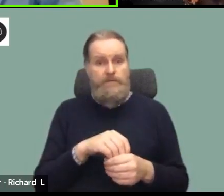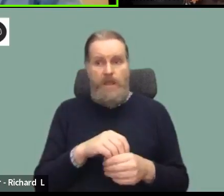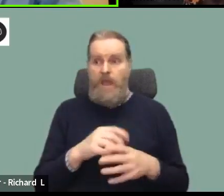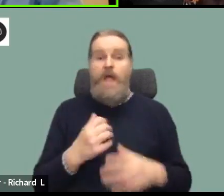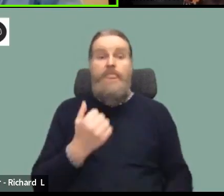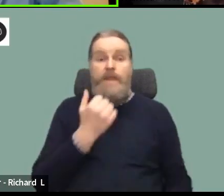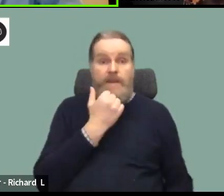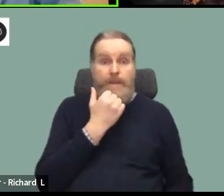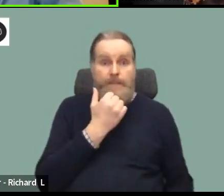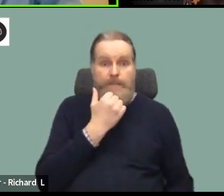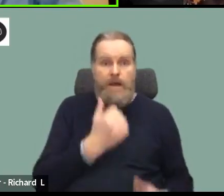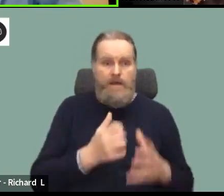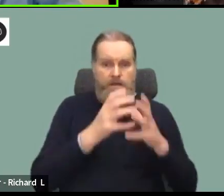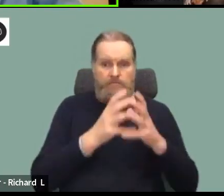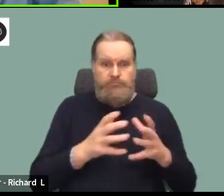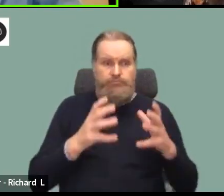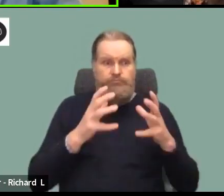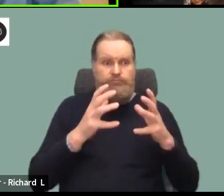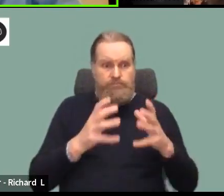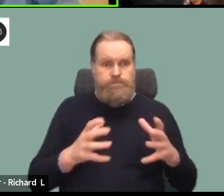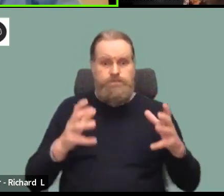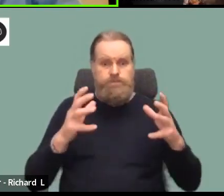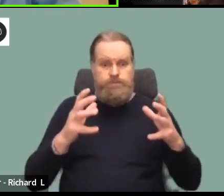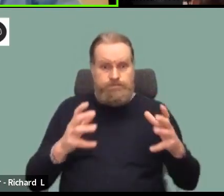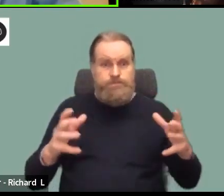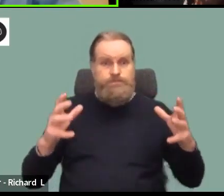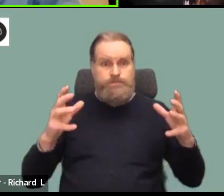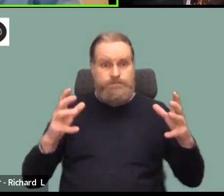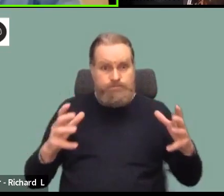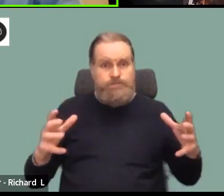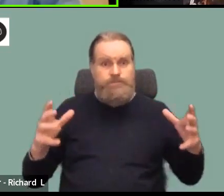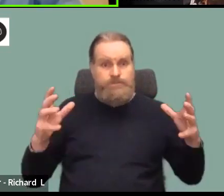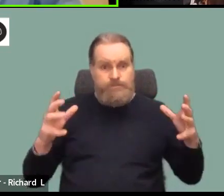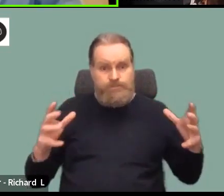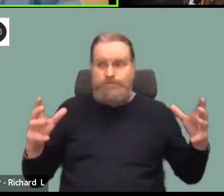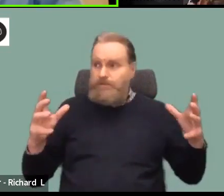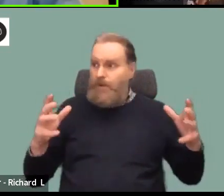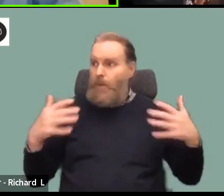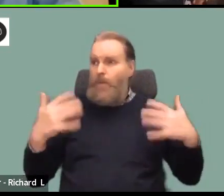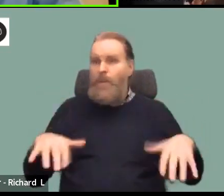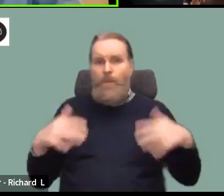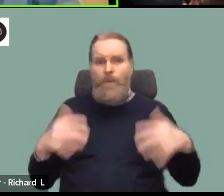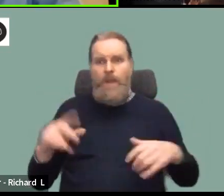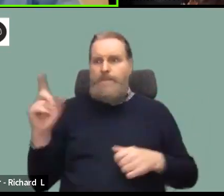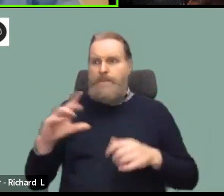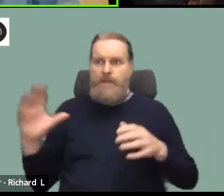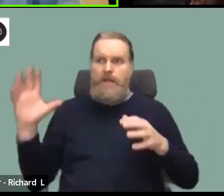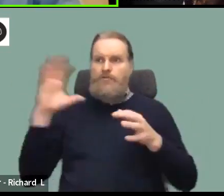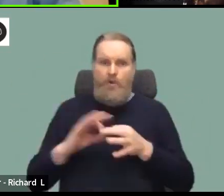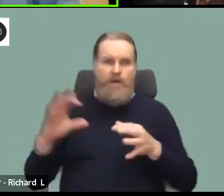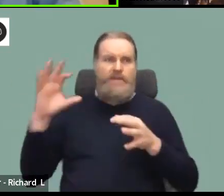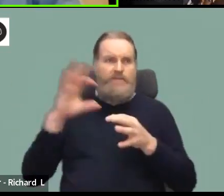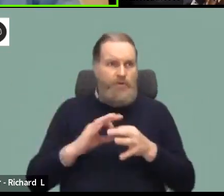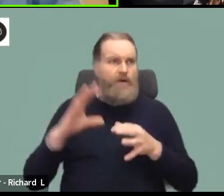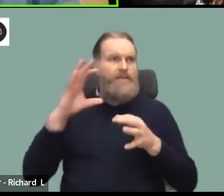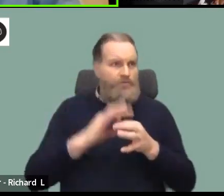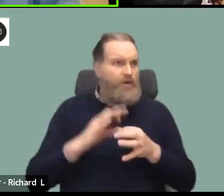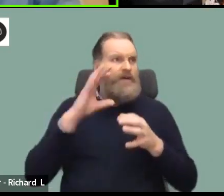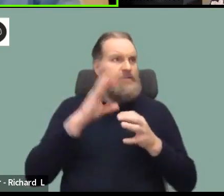the membership of the union today. is how is higher than it has been at higher than it has been at any time since the top any time since the tories with do check off. people People have been joining PCs in